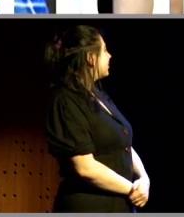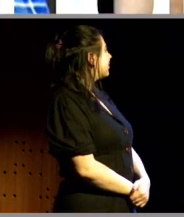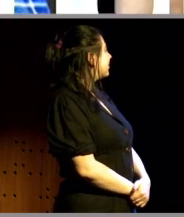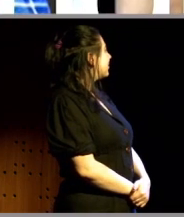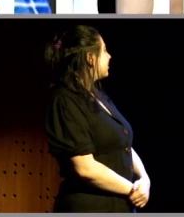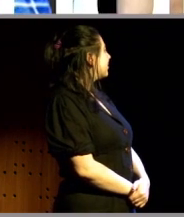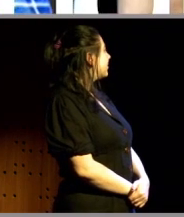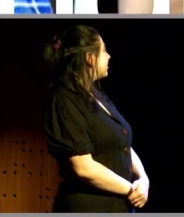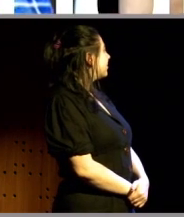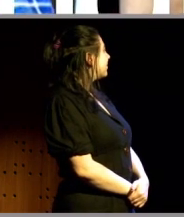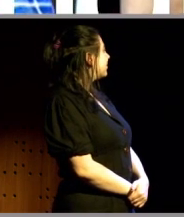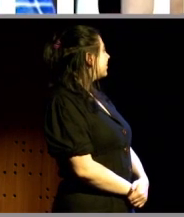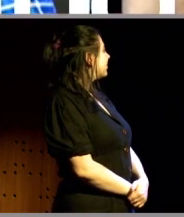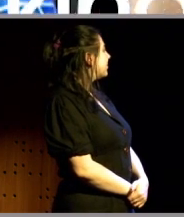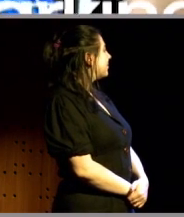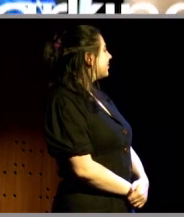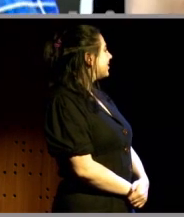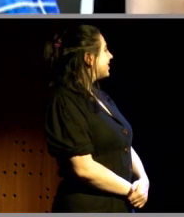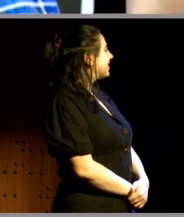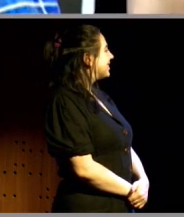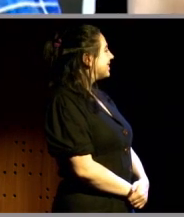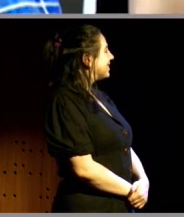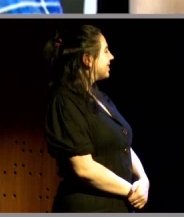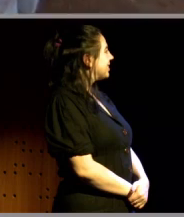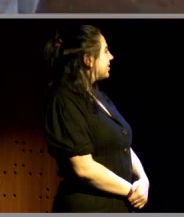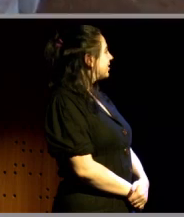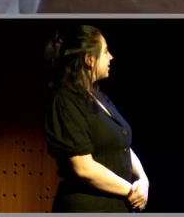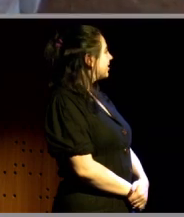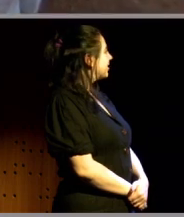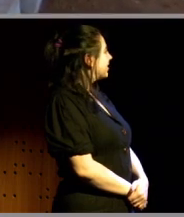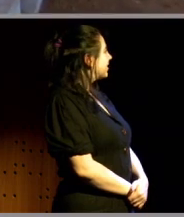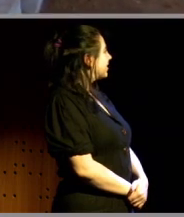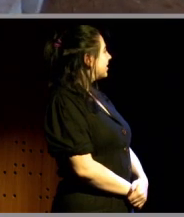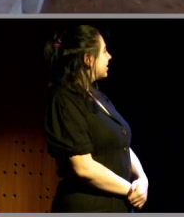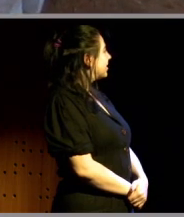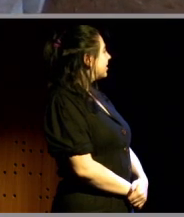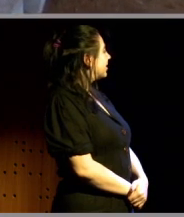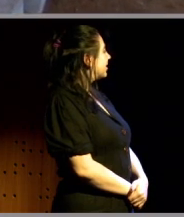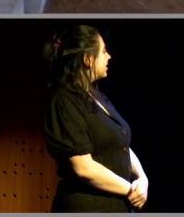the Barka Darling River in Wilcannia, New South Wales. Uncle Badger grew up in tin huts along